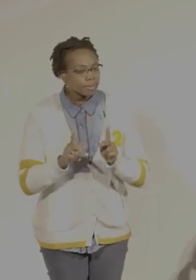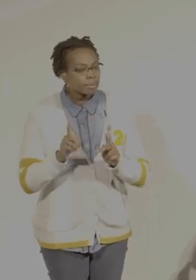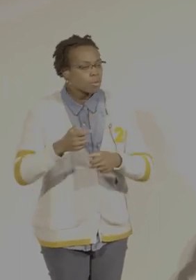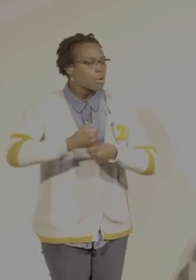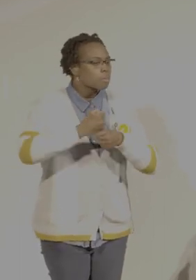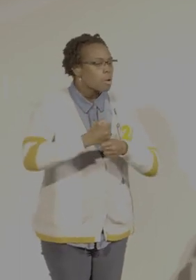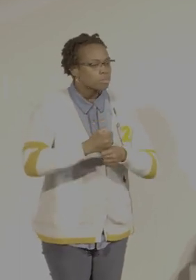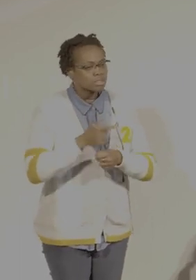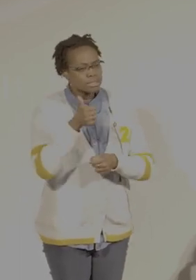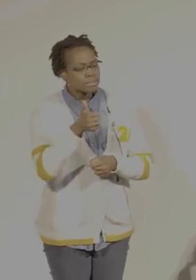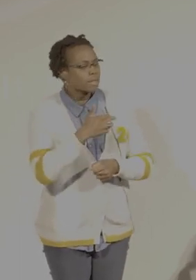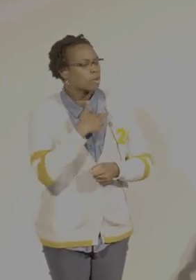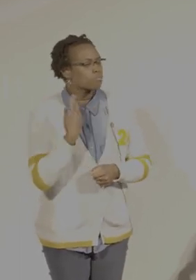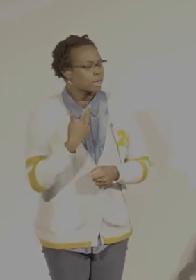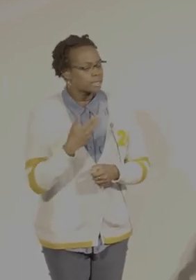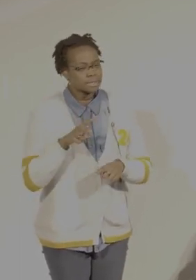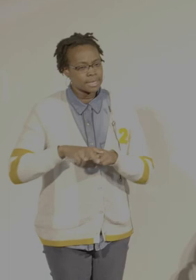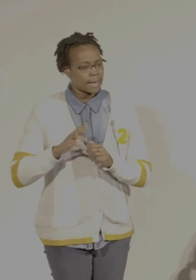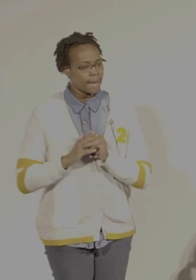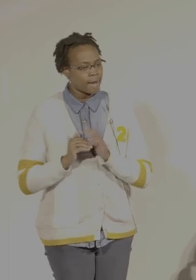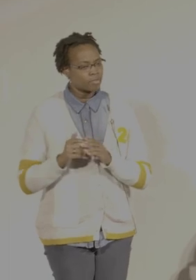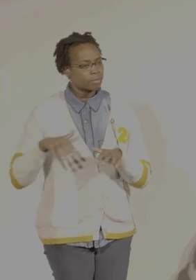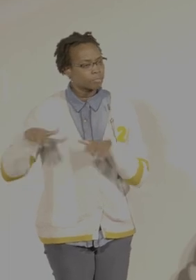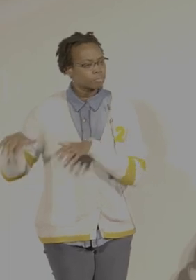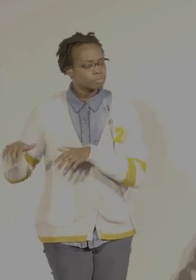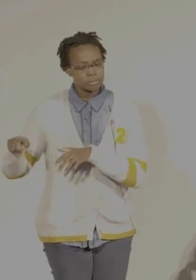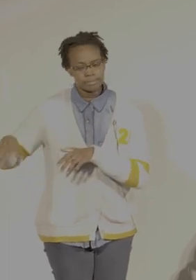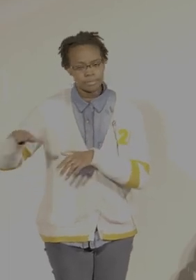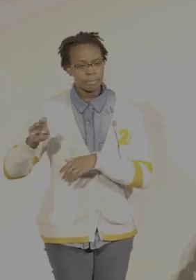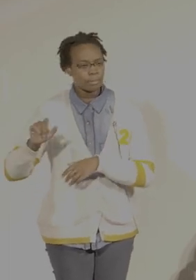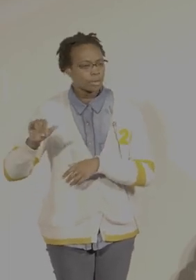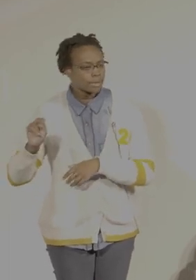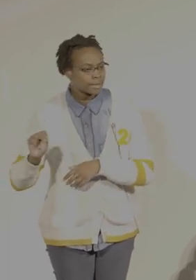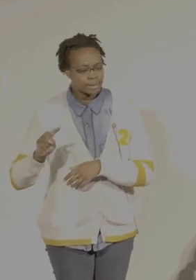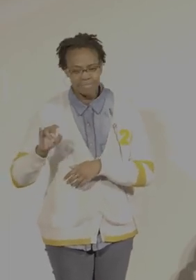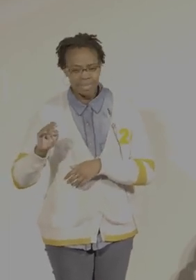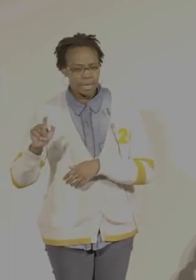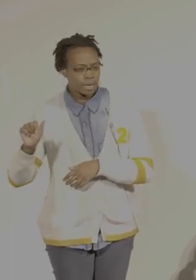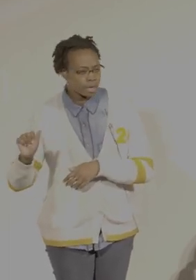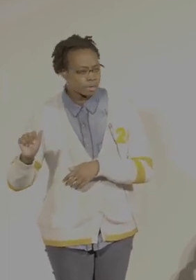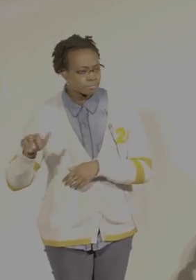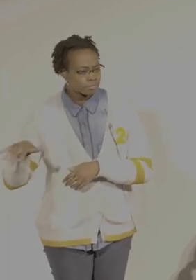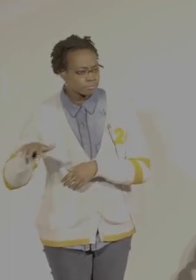to put themselves at risk sitting comfortably in Vilnius, Berlin or Vienna. He had to be the moral example.